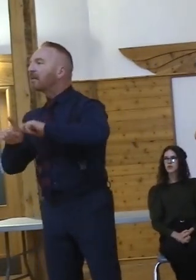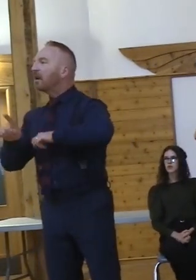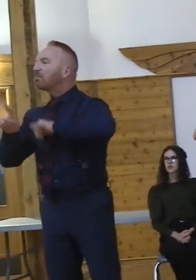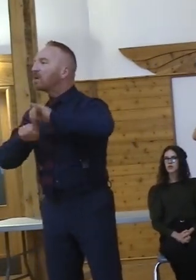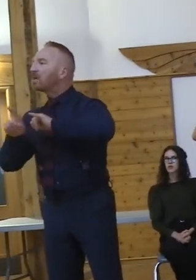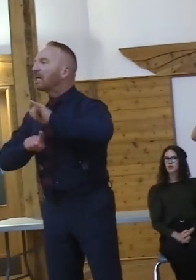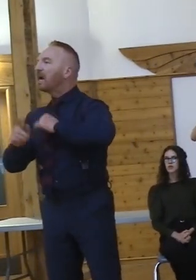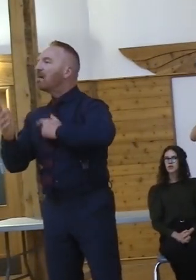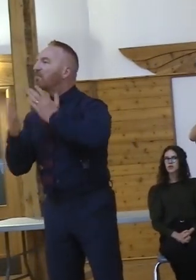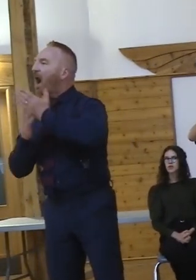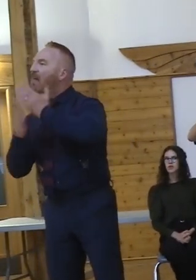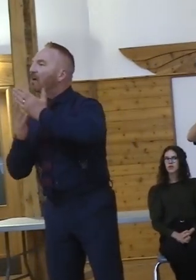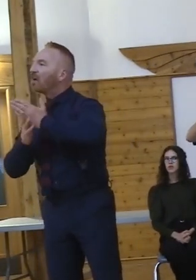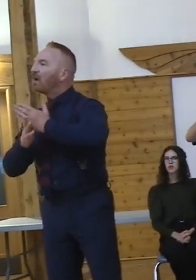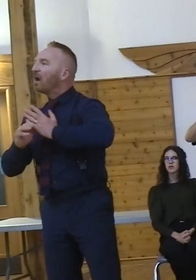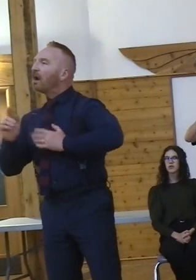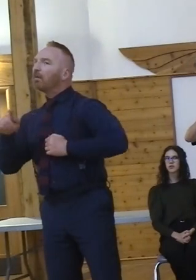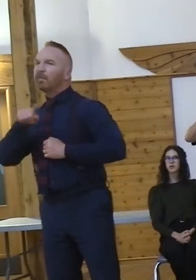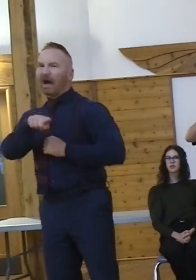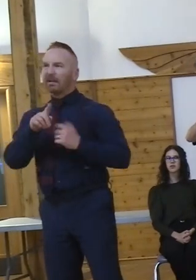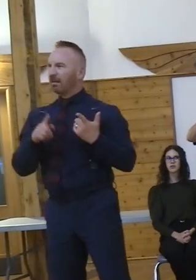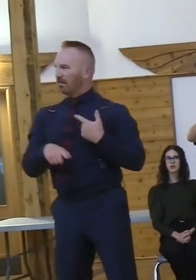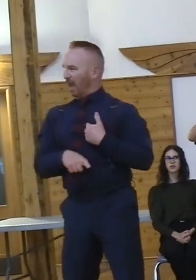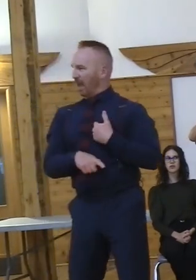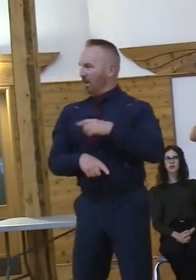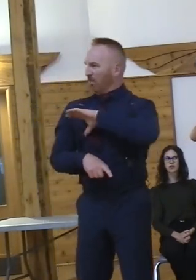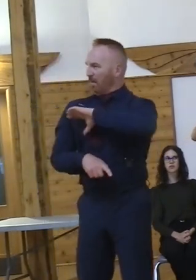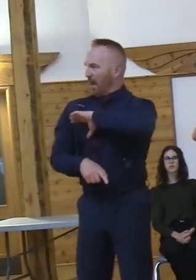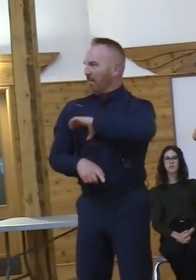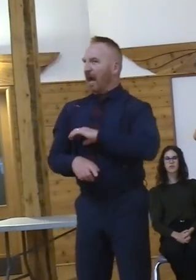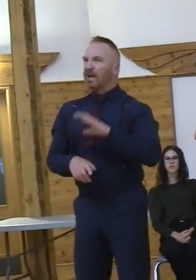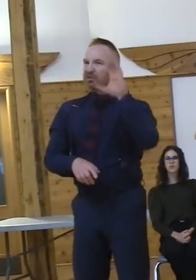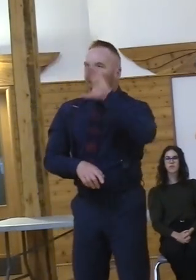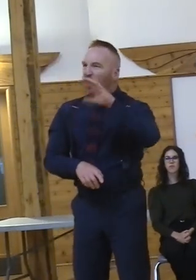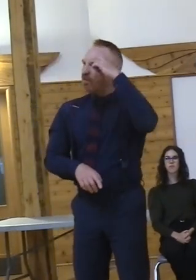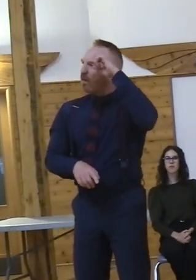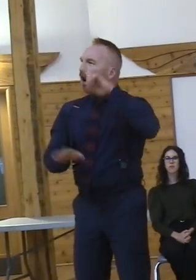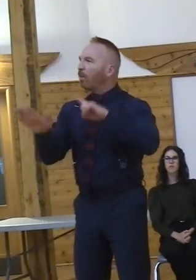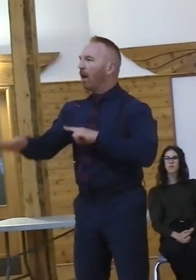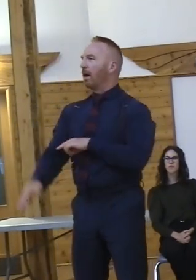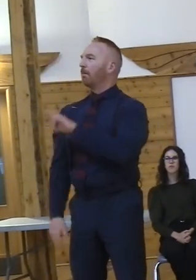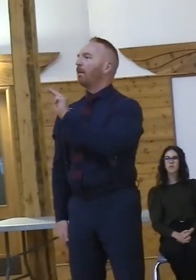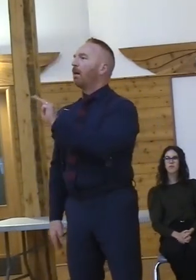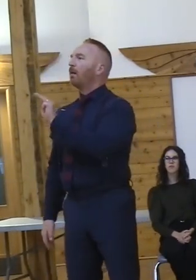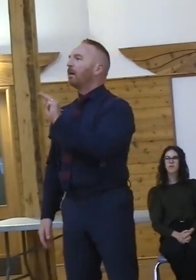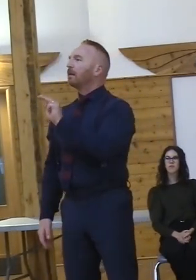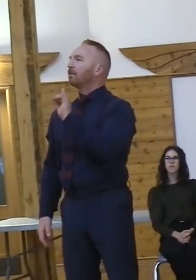They're too busy doing that rather than searching for your missing relatives.